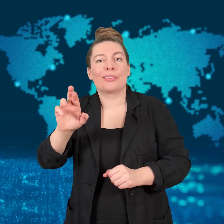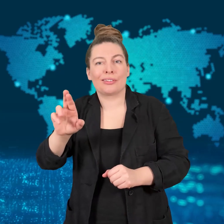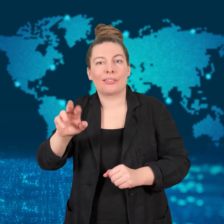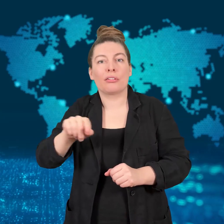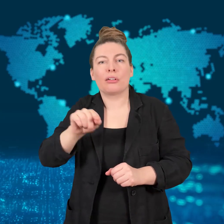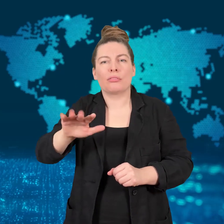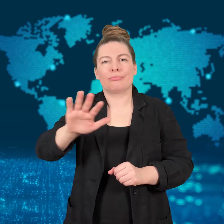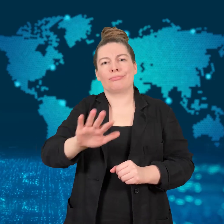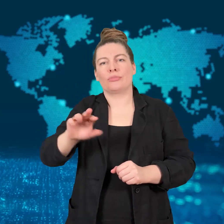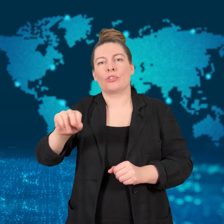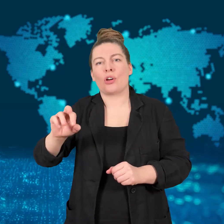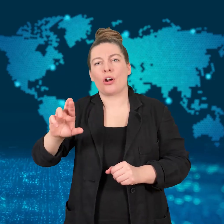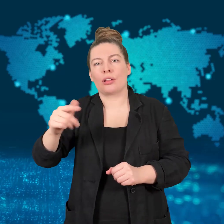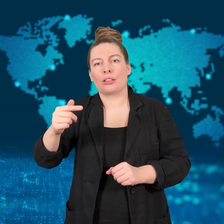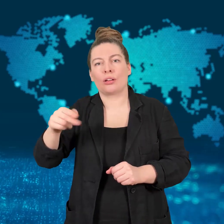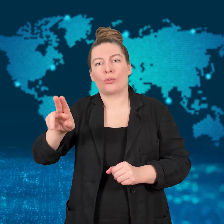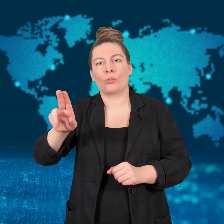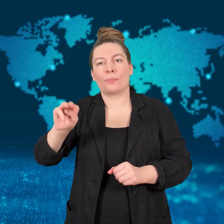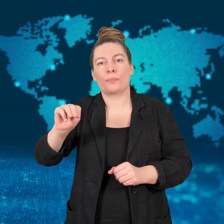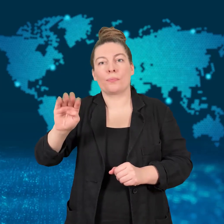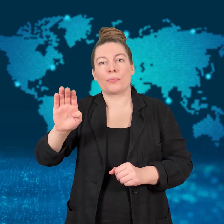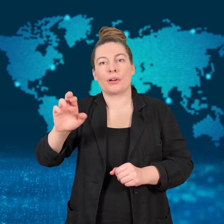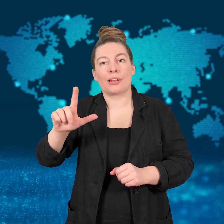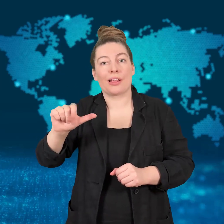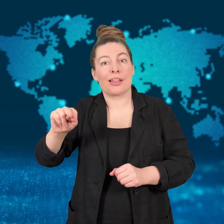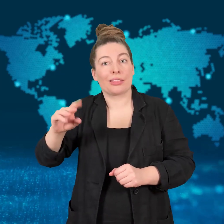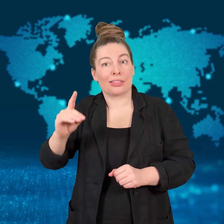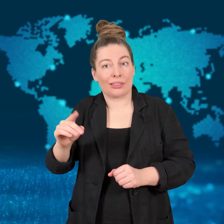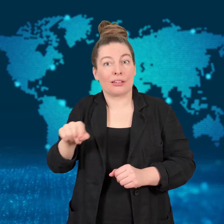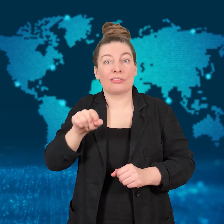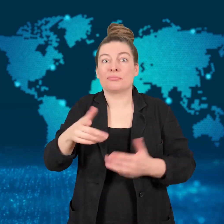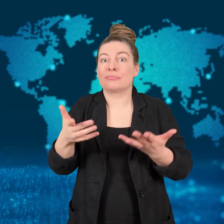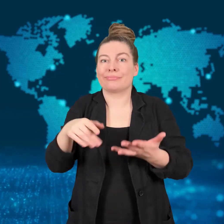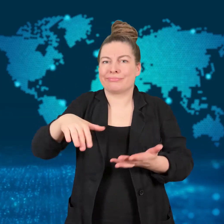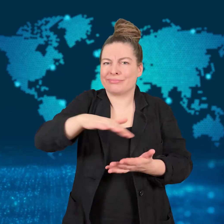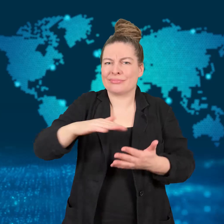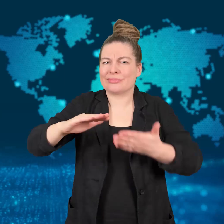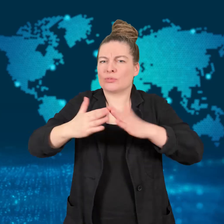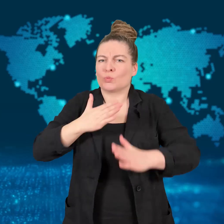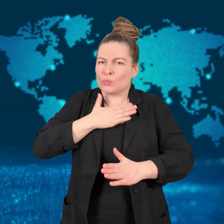The city had received a grant to add new equipment to